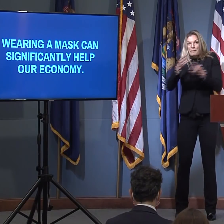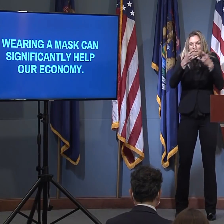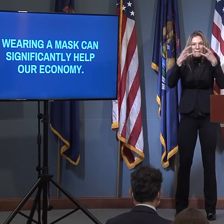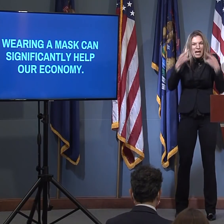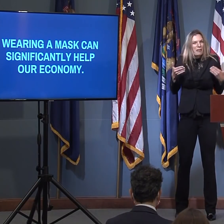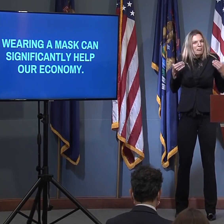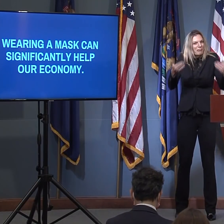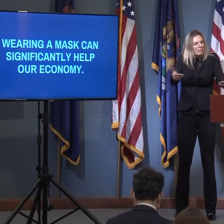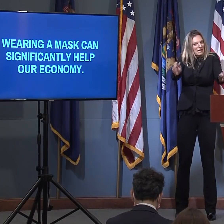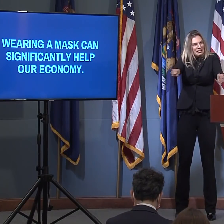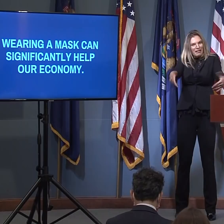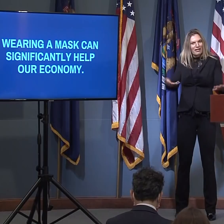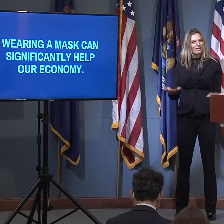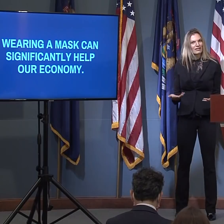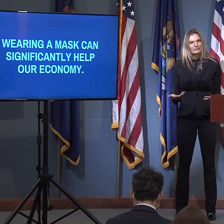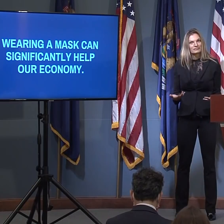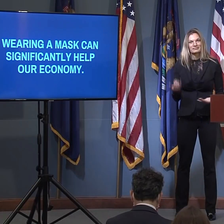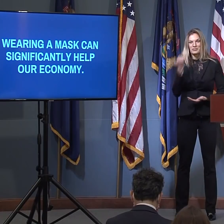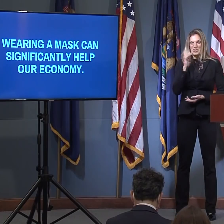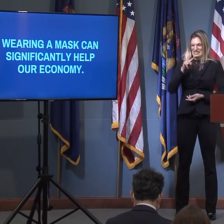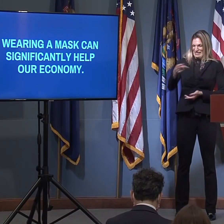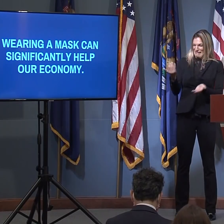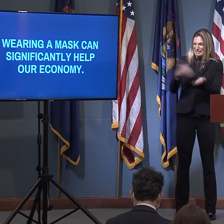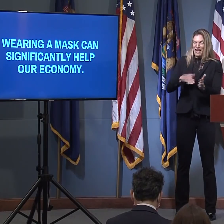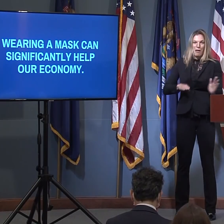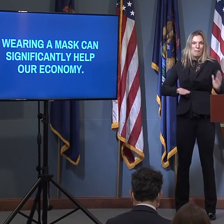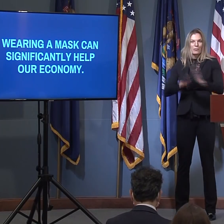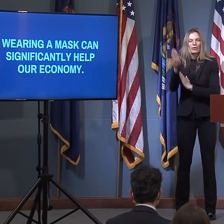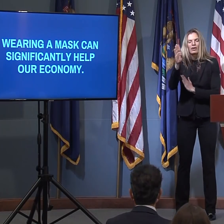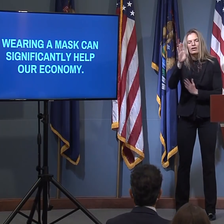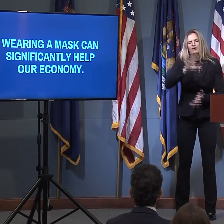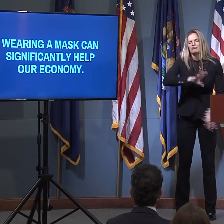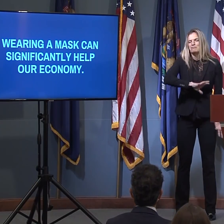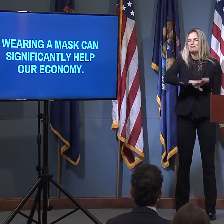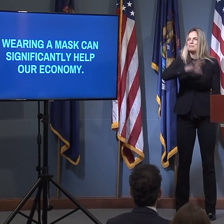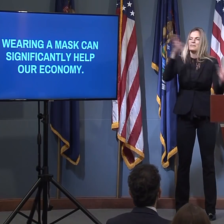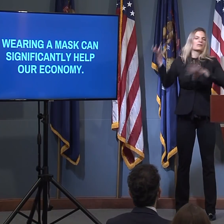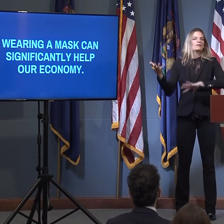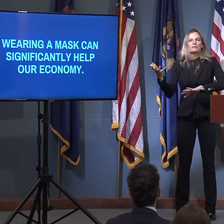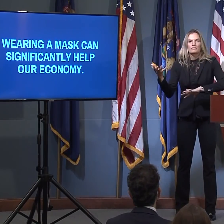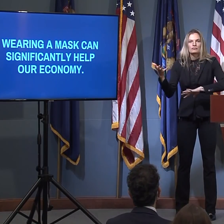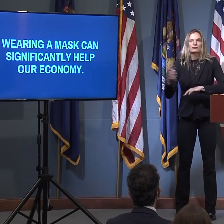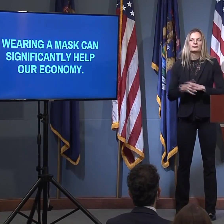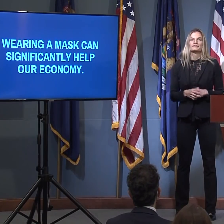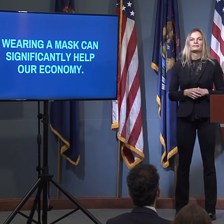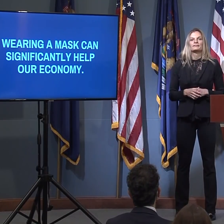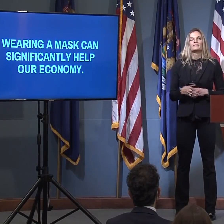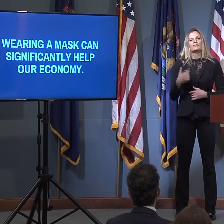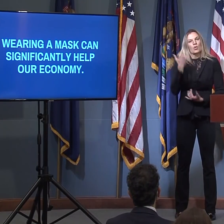DEPENDS ON, AND WE STATED MANY TIMES BEFORE, BUT A SECOND WAVE OF THIS VIRUS COULD BE ABSOLUTELY DEVASTATING.